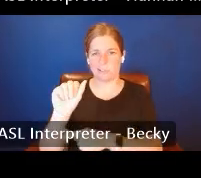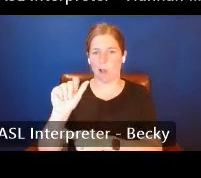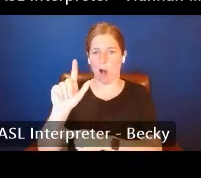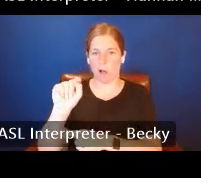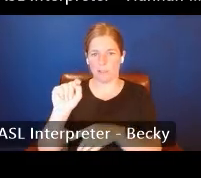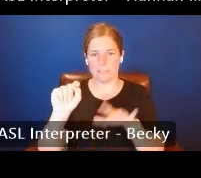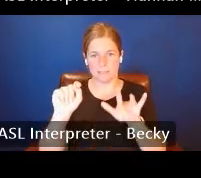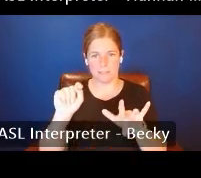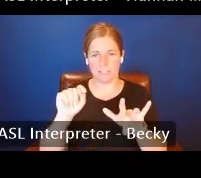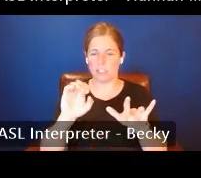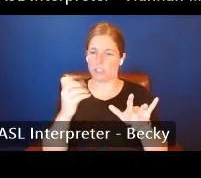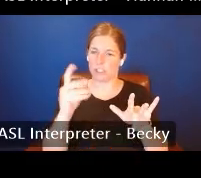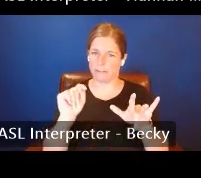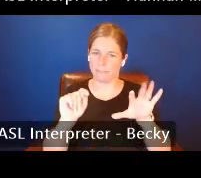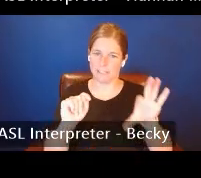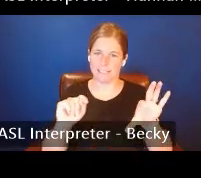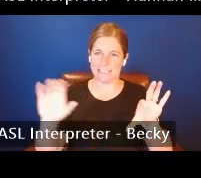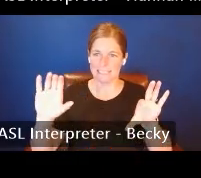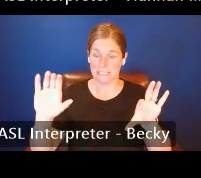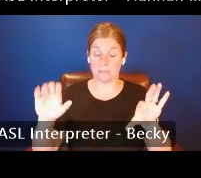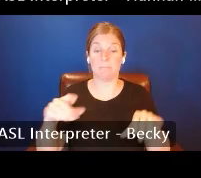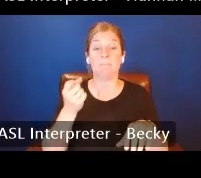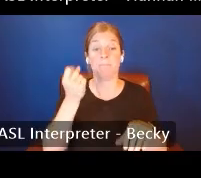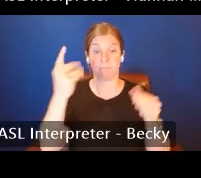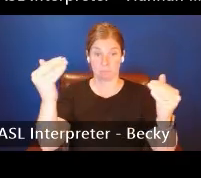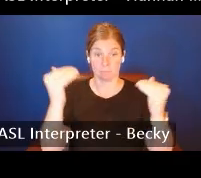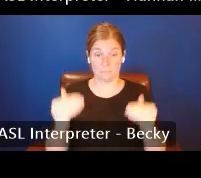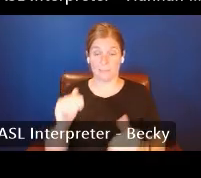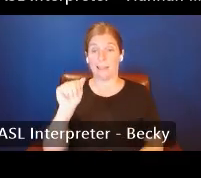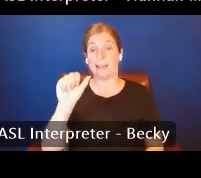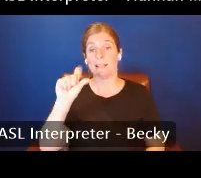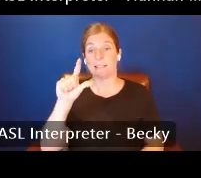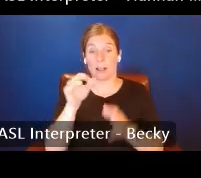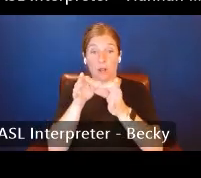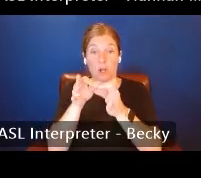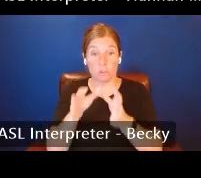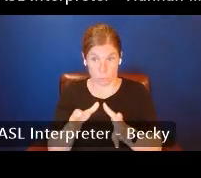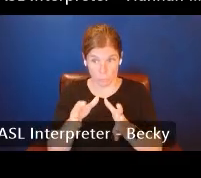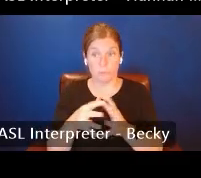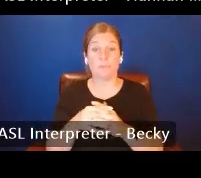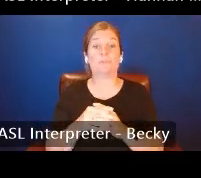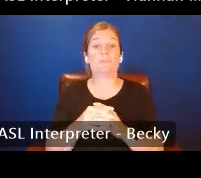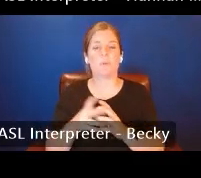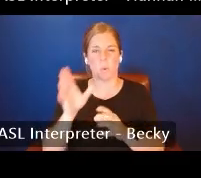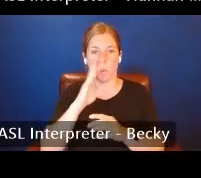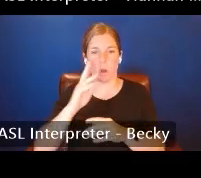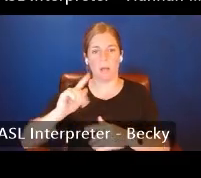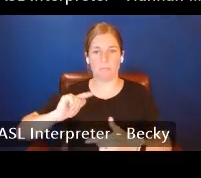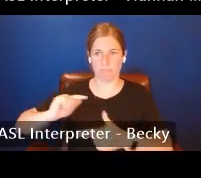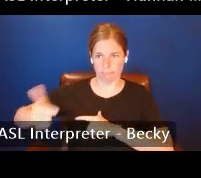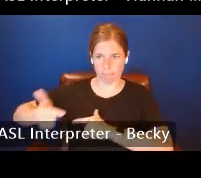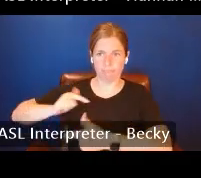They will be clicking back and forth and available for you to spot as you wish.